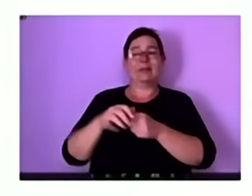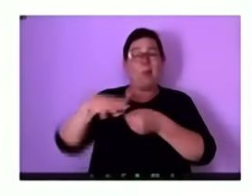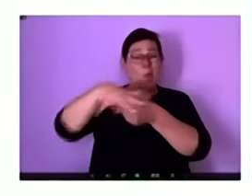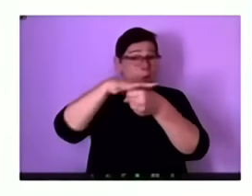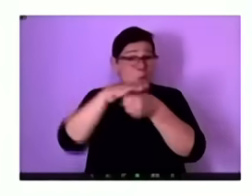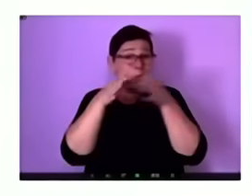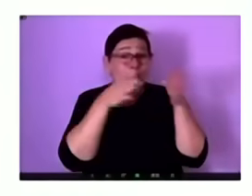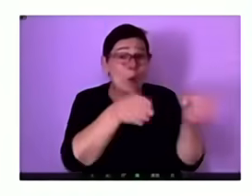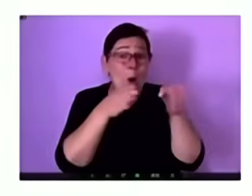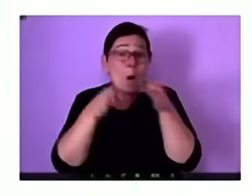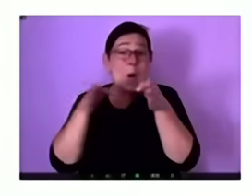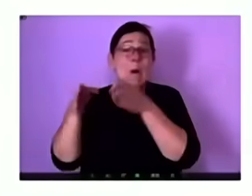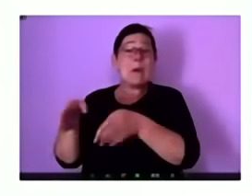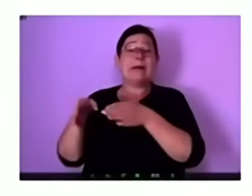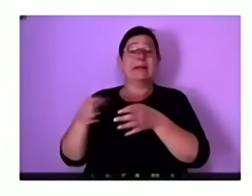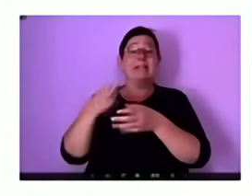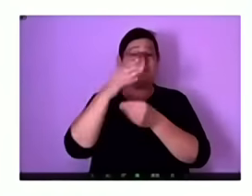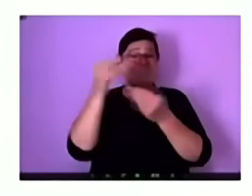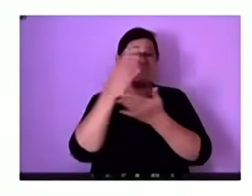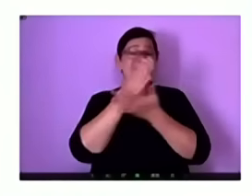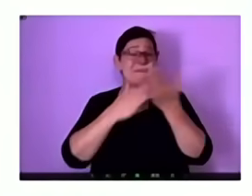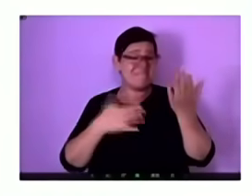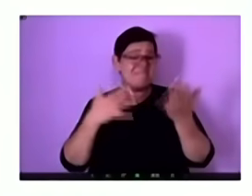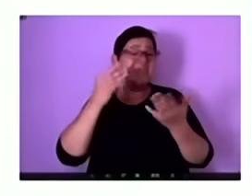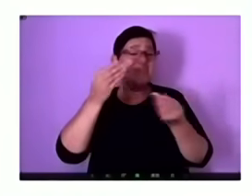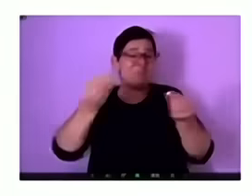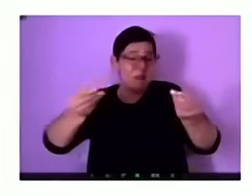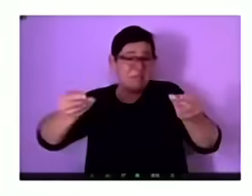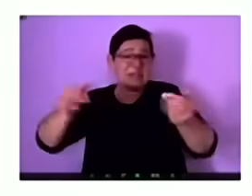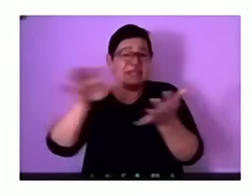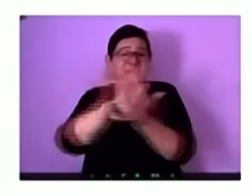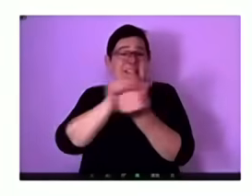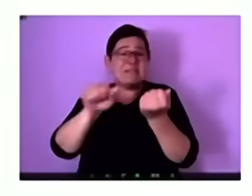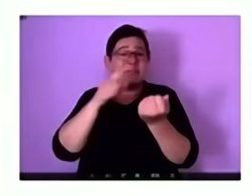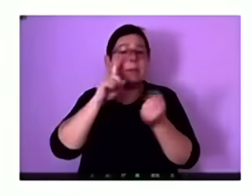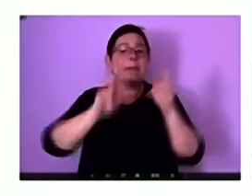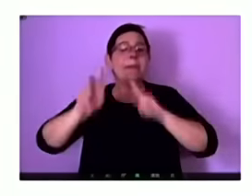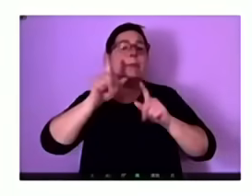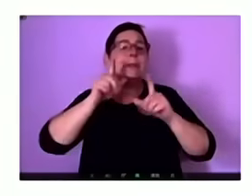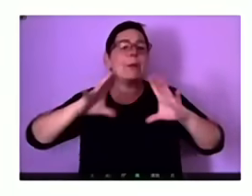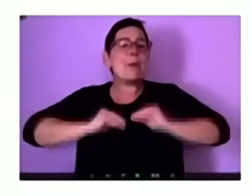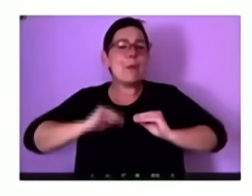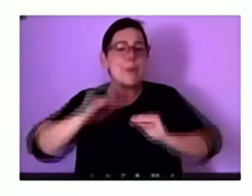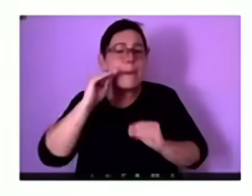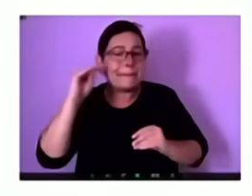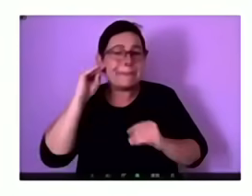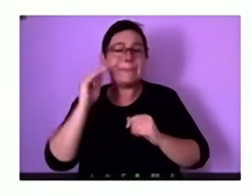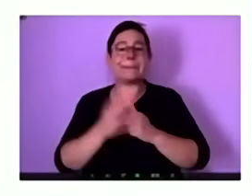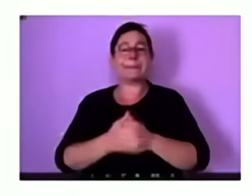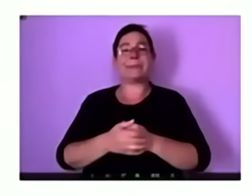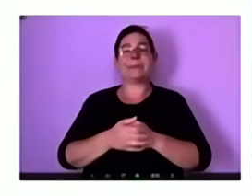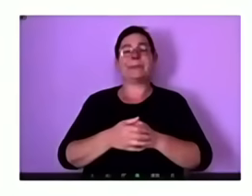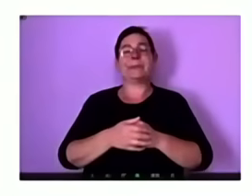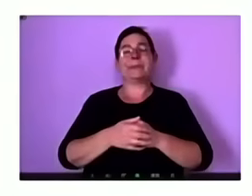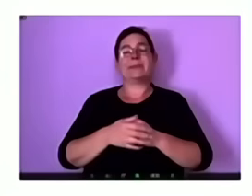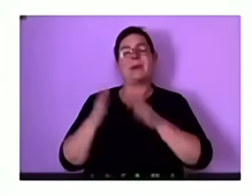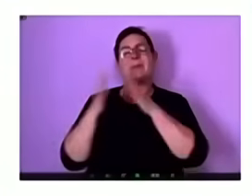PUBLIC WORKS WILL SPEAK MORE TO THE -- TO THIS LATER ON.